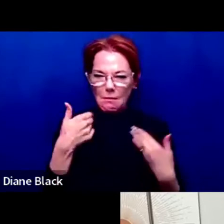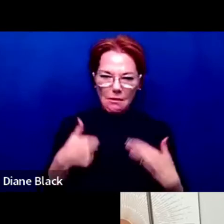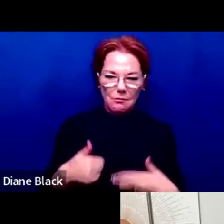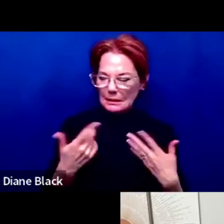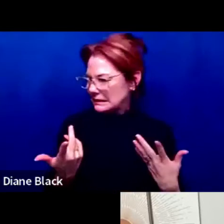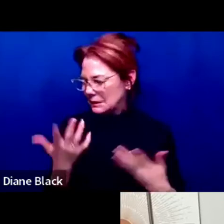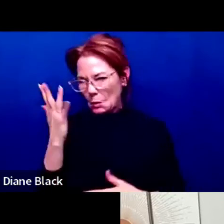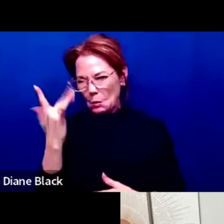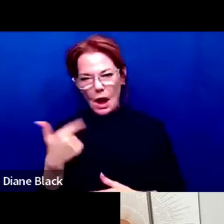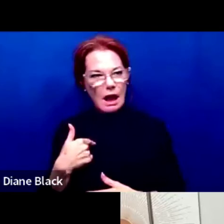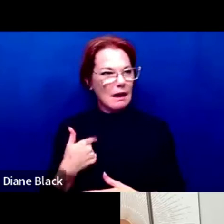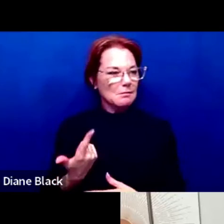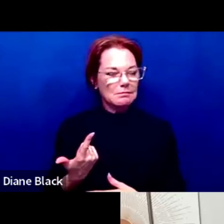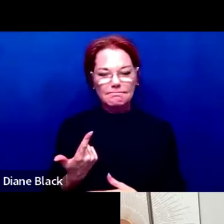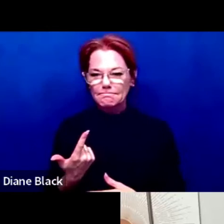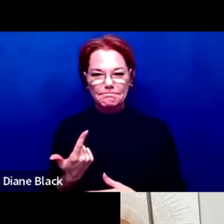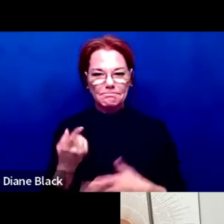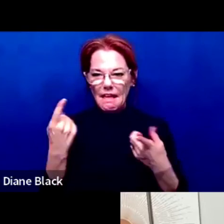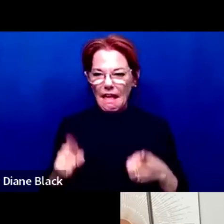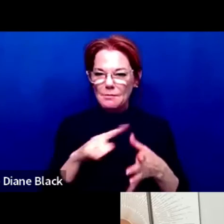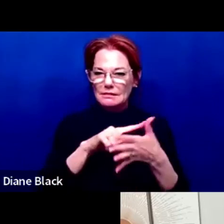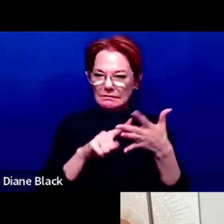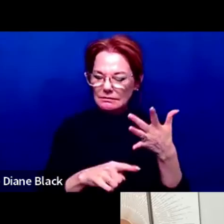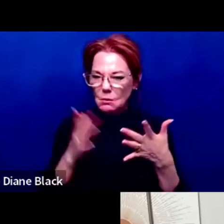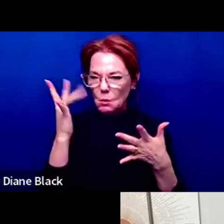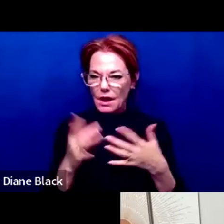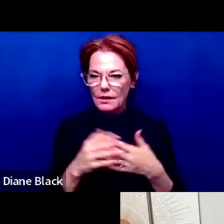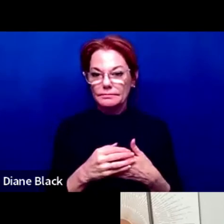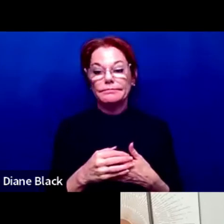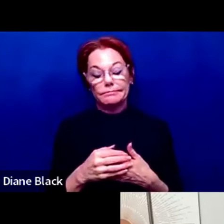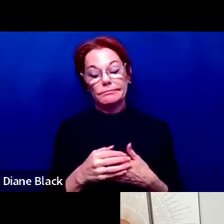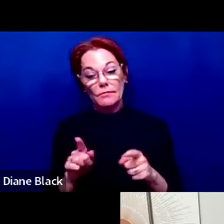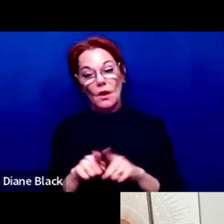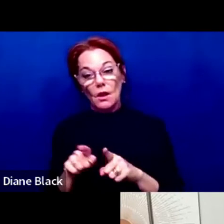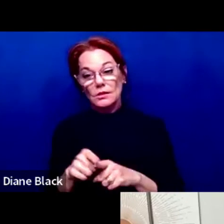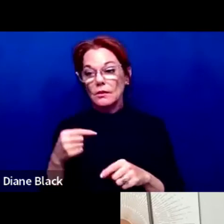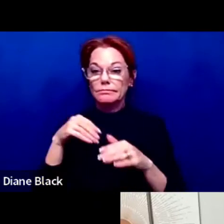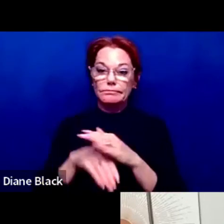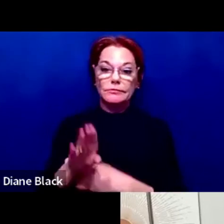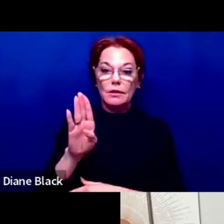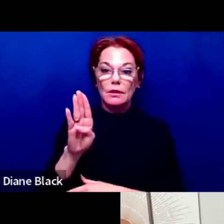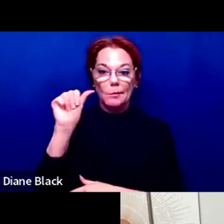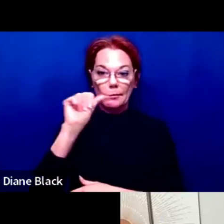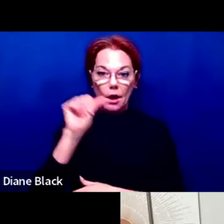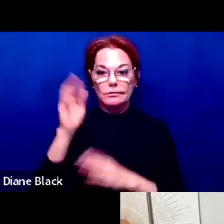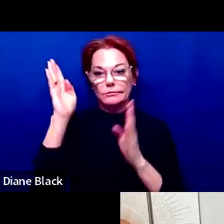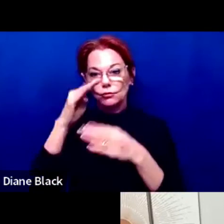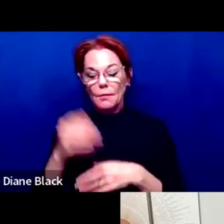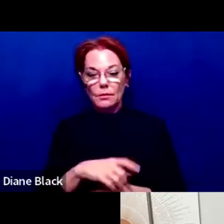that predicament. And then a lot of the I would get in trouble a lot at bars, you know, the police officers will see me and